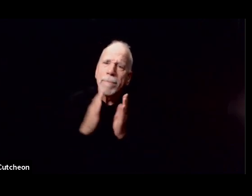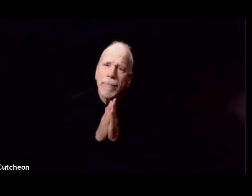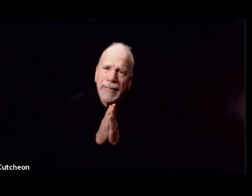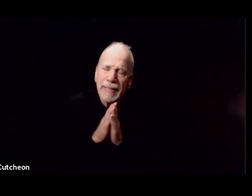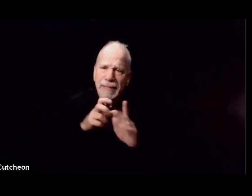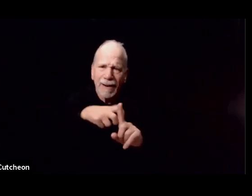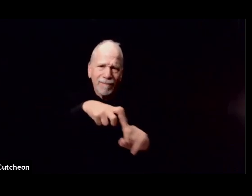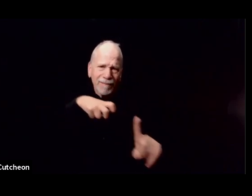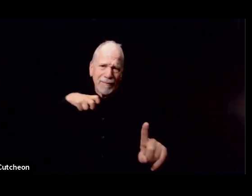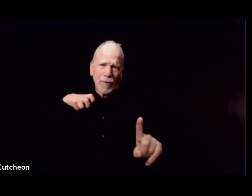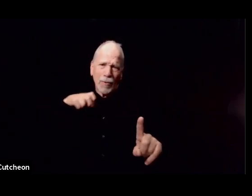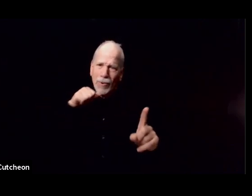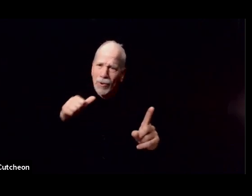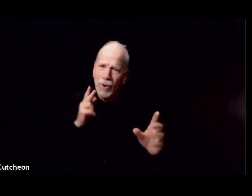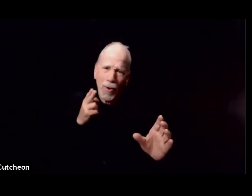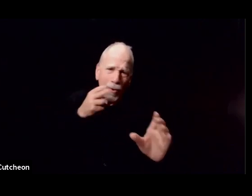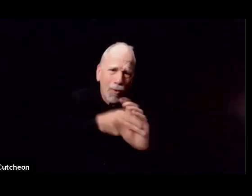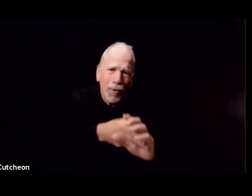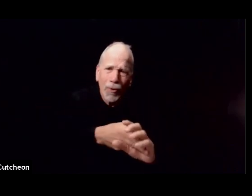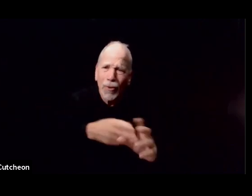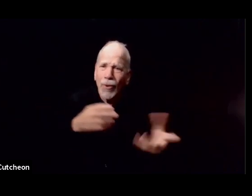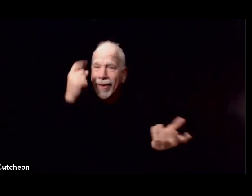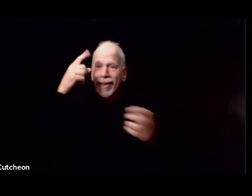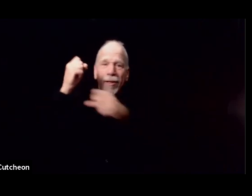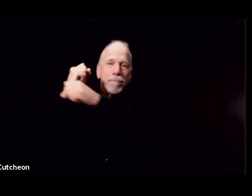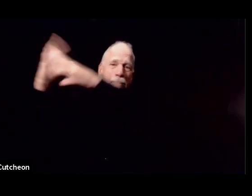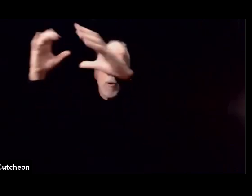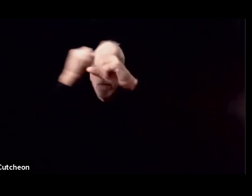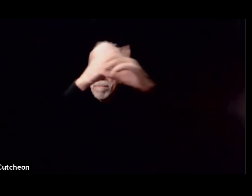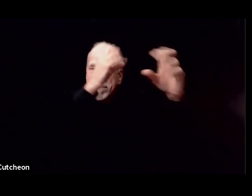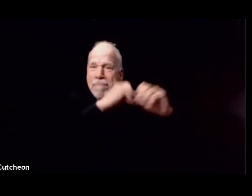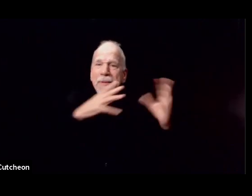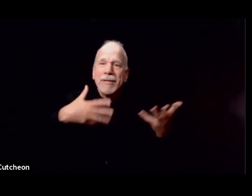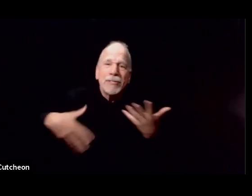or other things you know please be careful out there this weekend. It continues to be